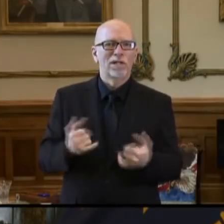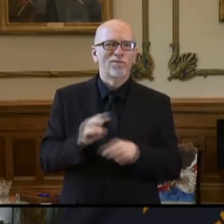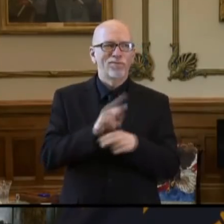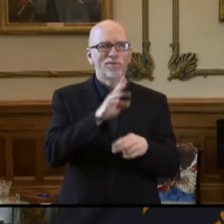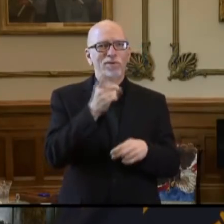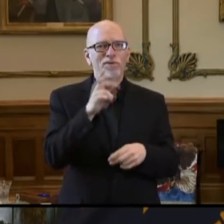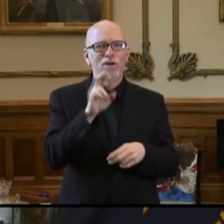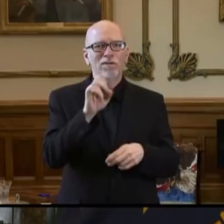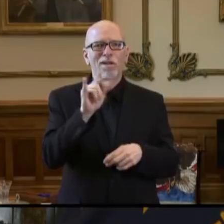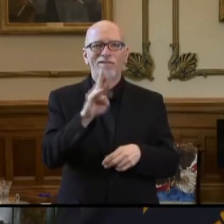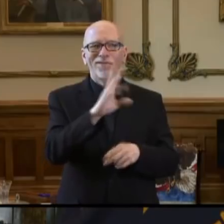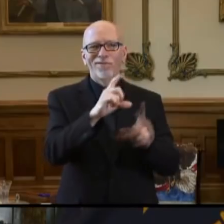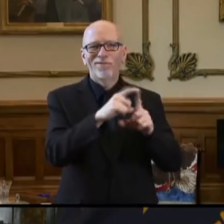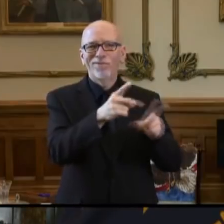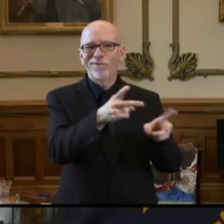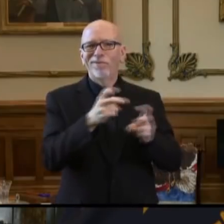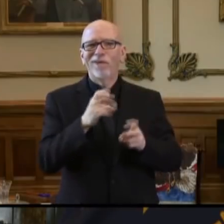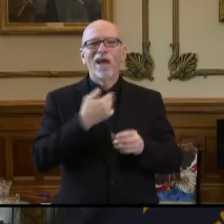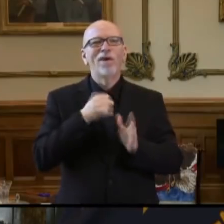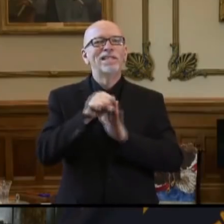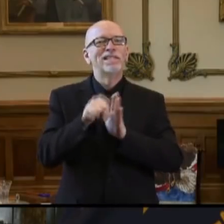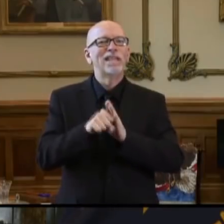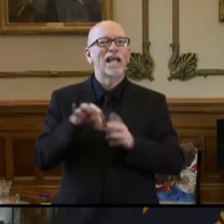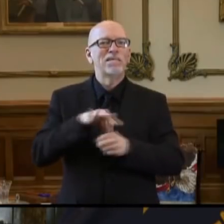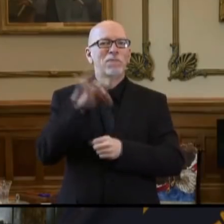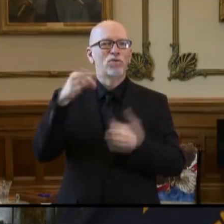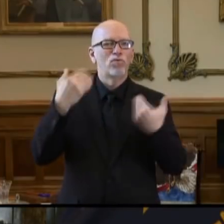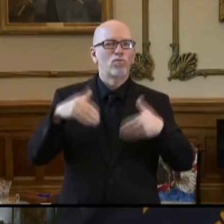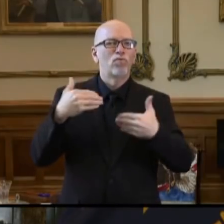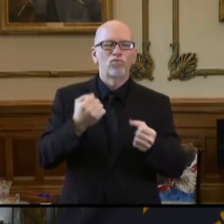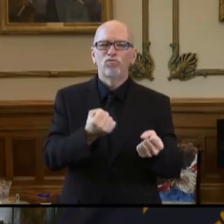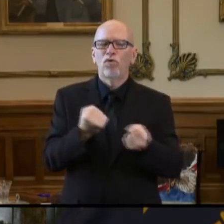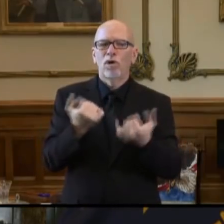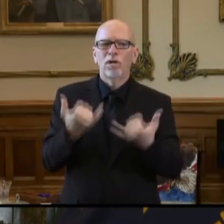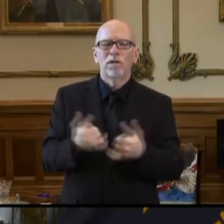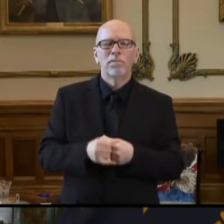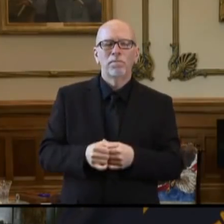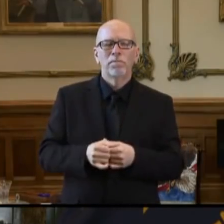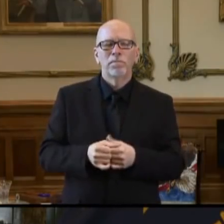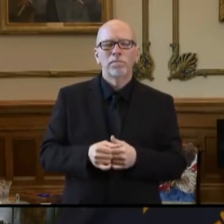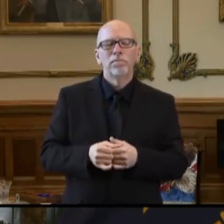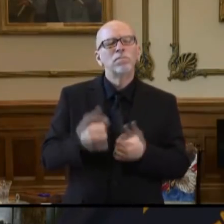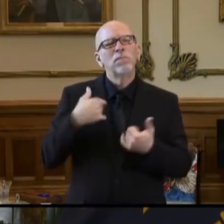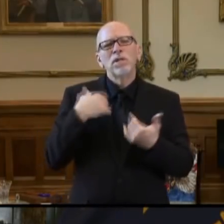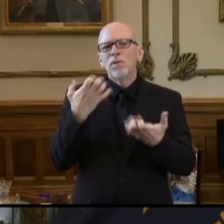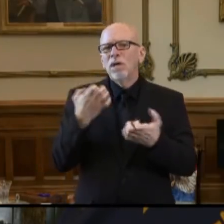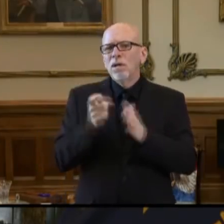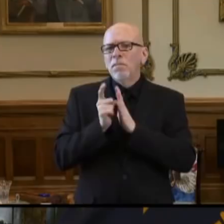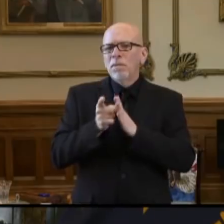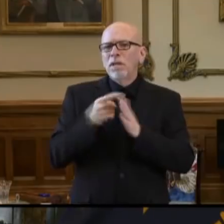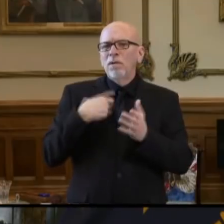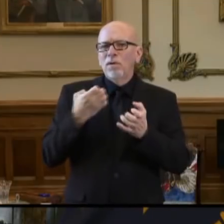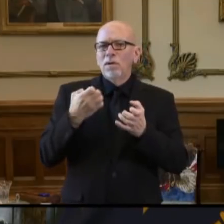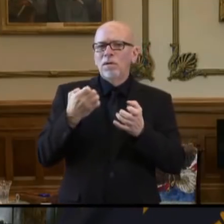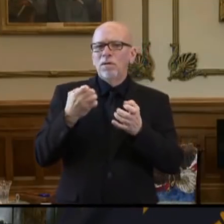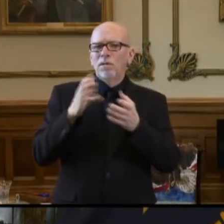RIGHT NOW I DON'T I DON'T KNOW IF THE WHO'S YOUR SPIRIT'S EVER BEEN STRONGER TO USE DR. SULLIVAN'S WORD ABOUT OUR STATE